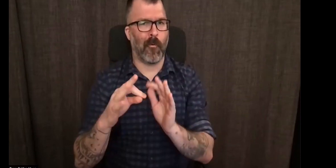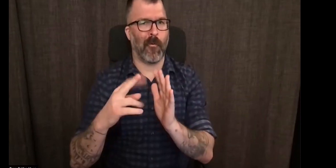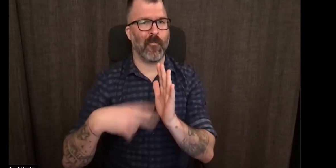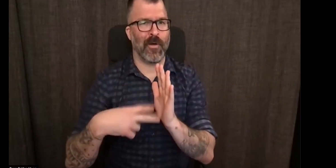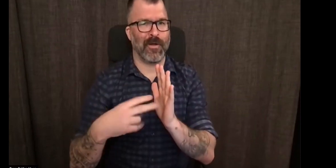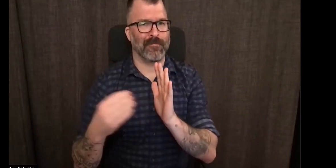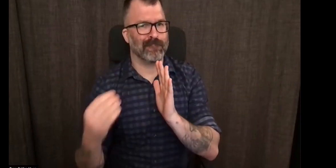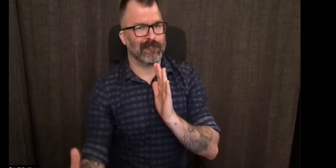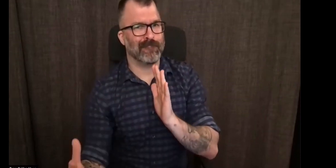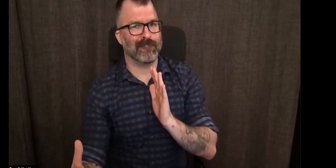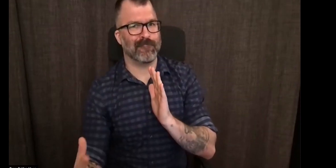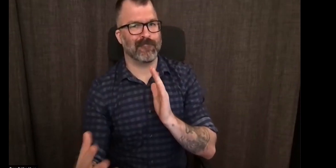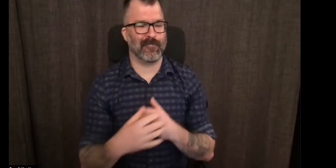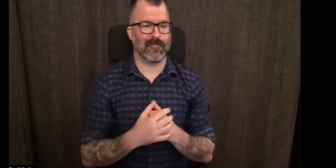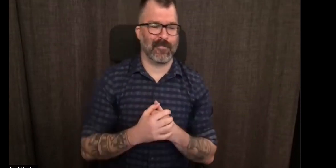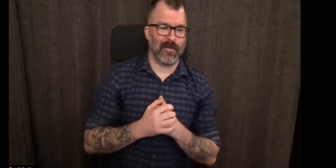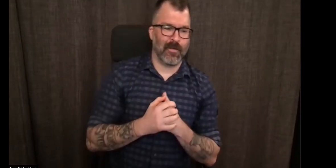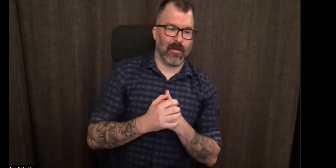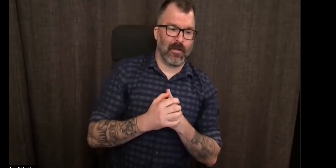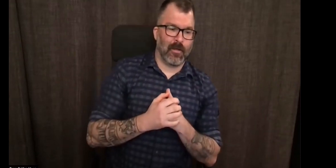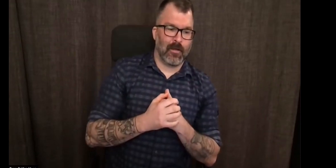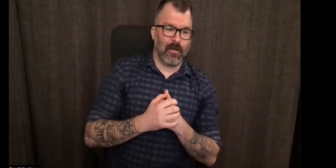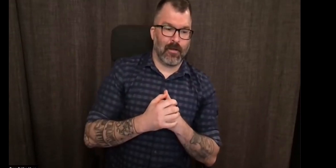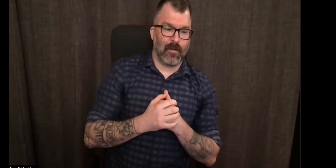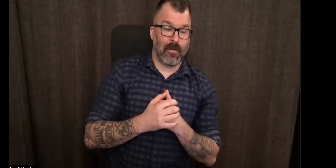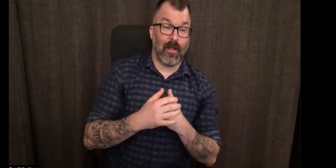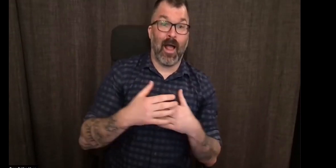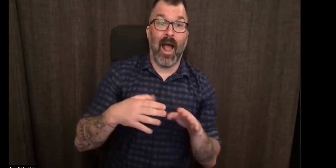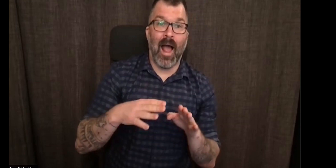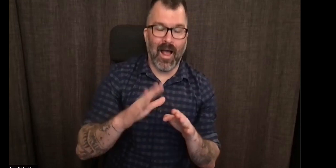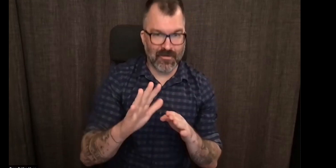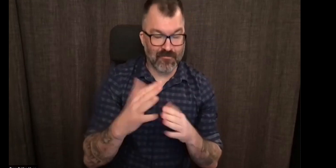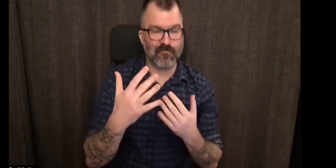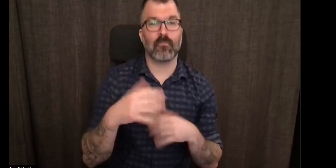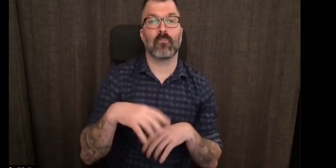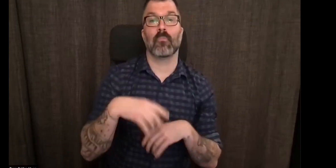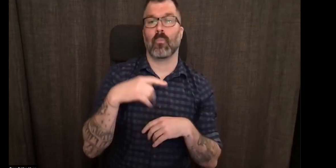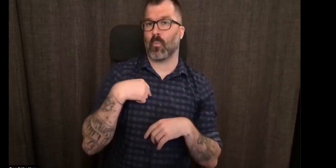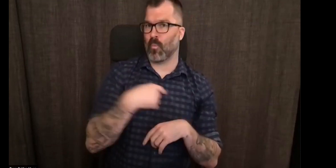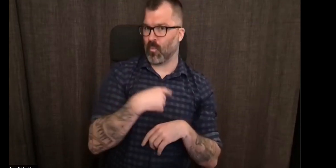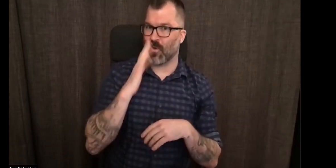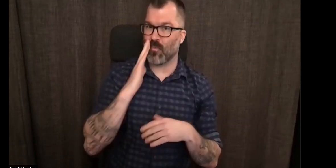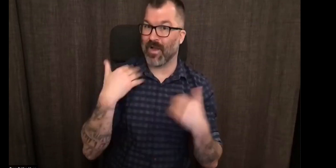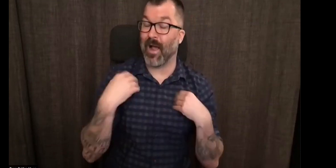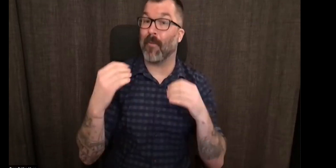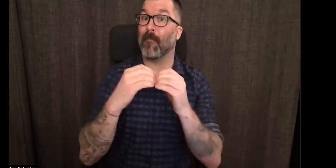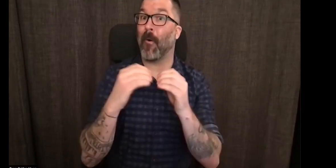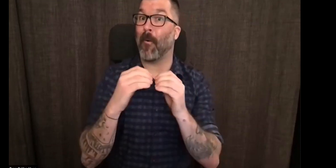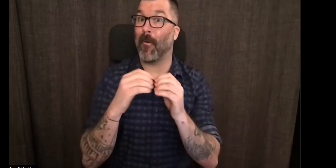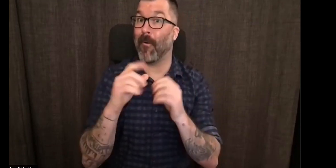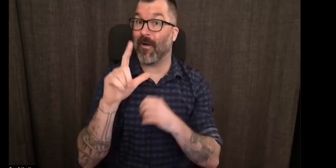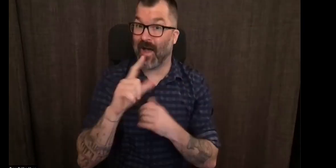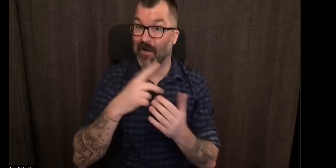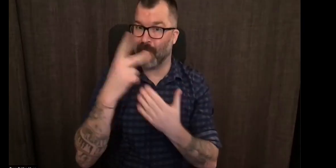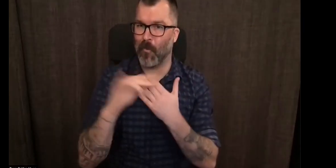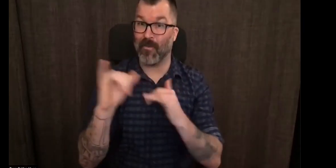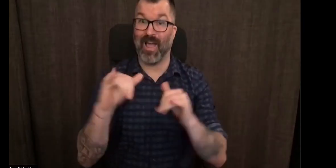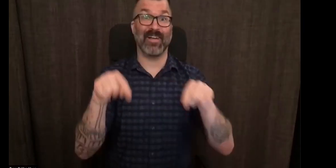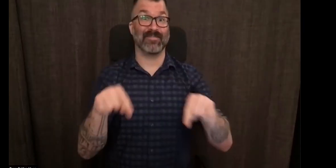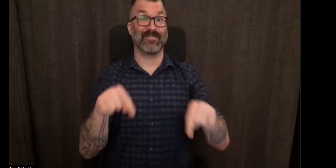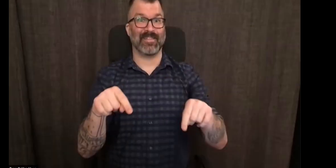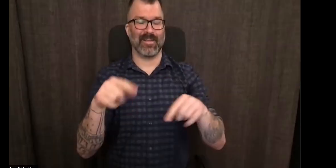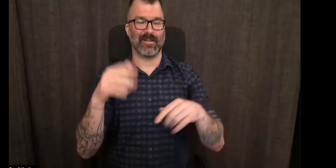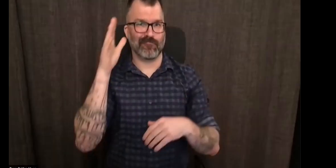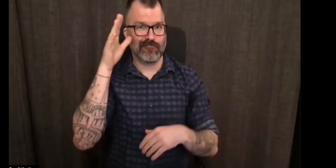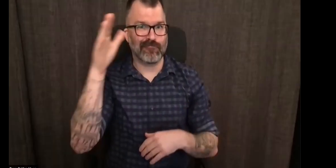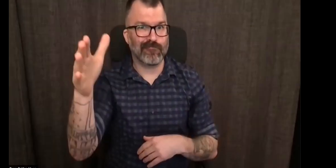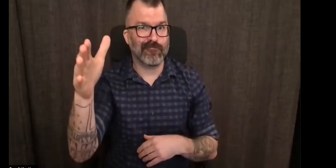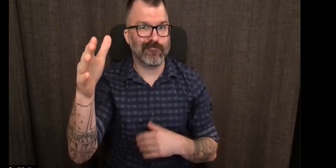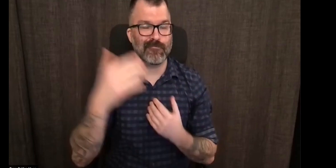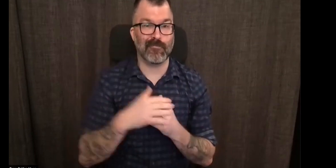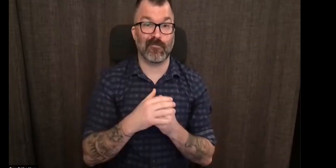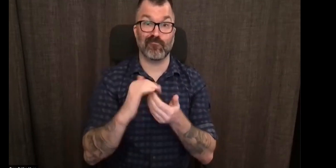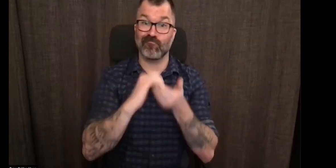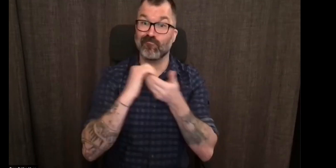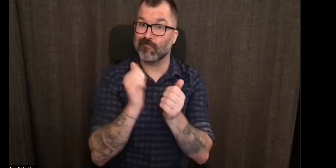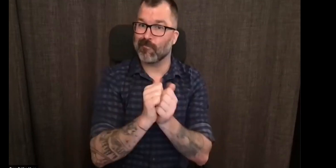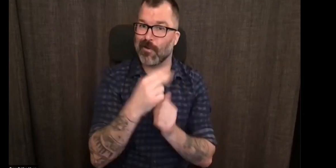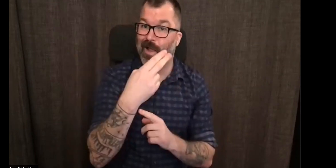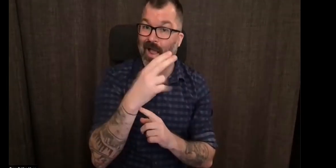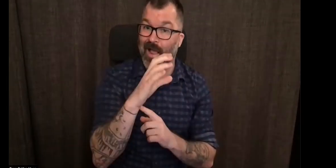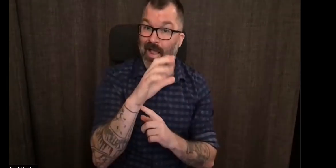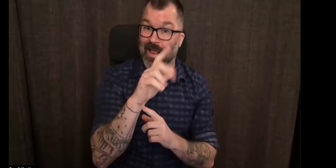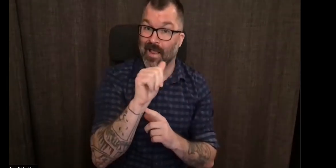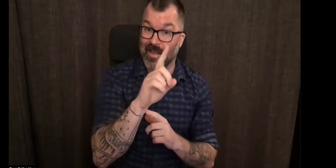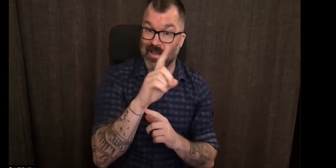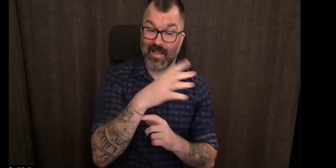phone. However you get it. The book is well worth the read. And